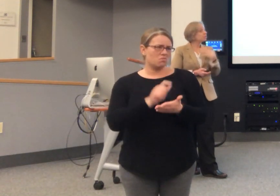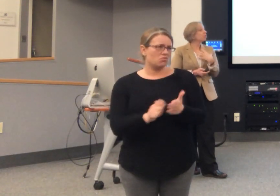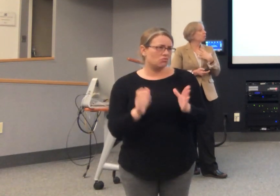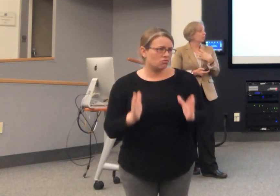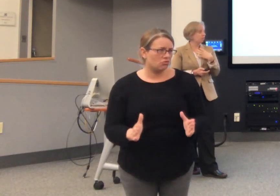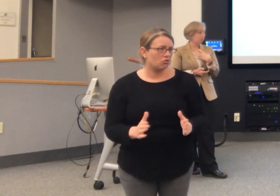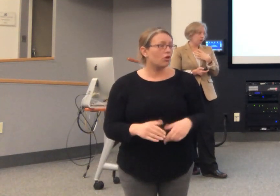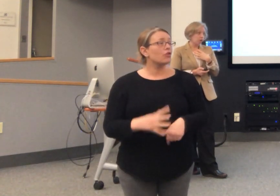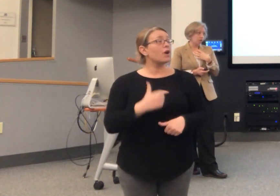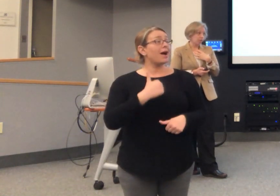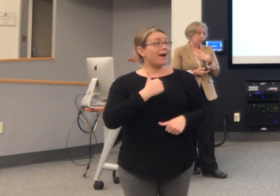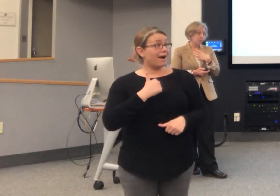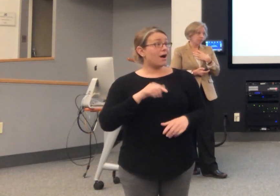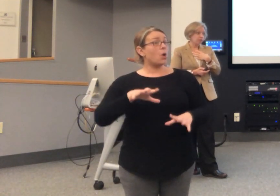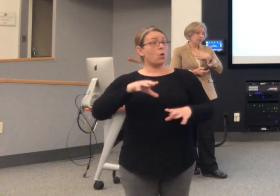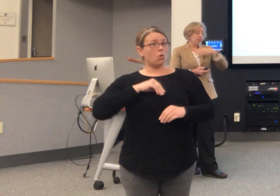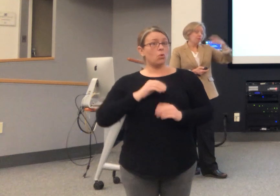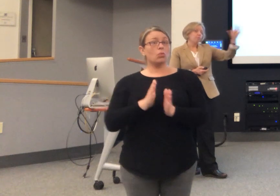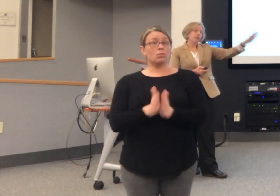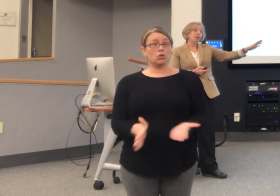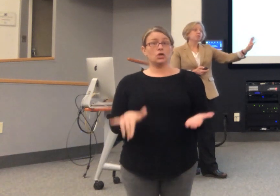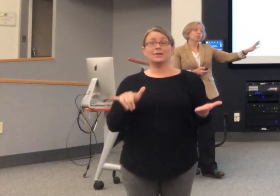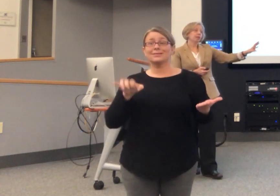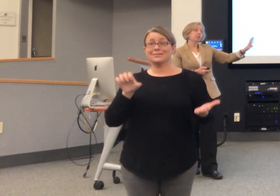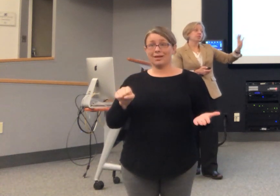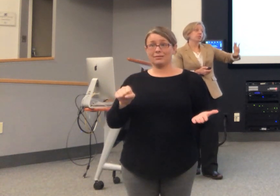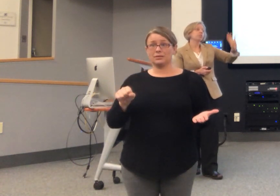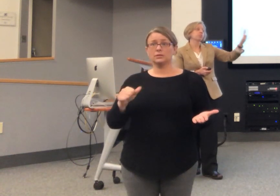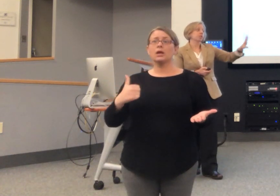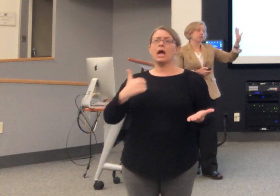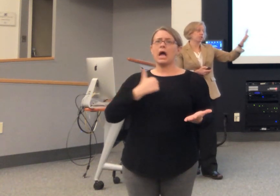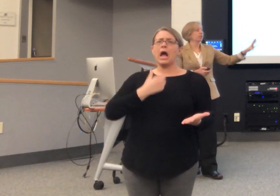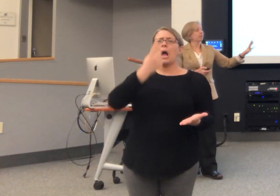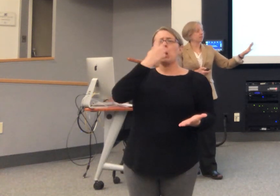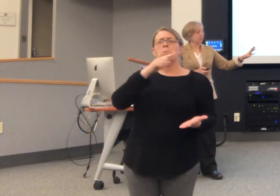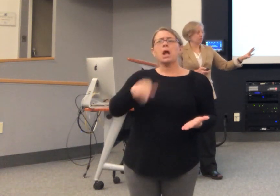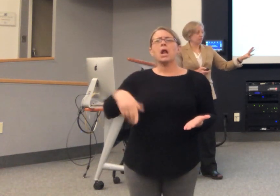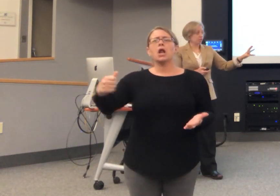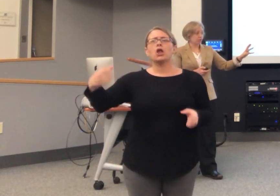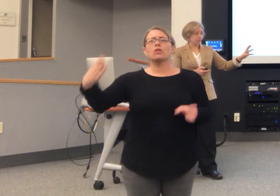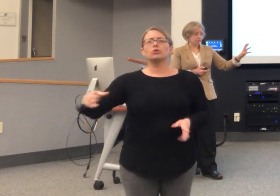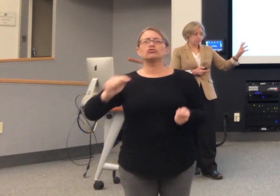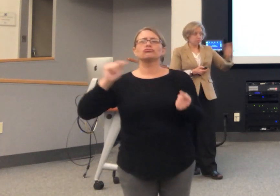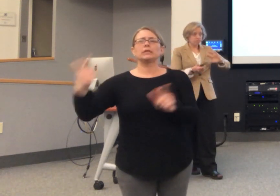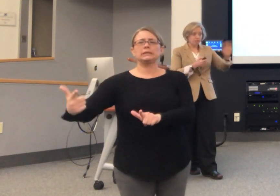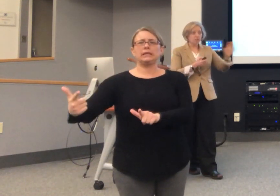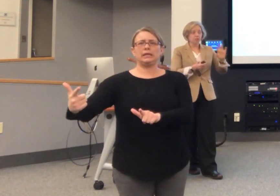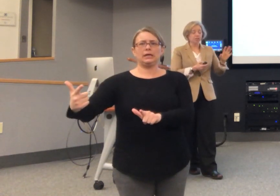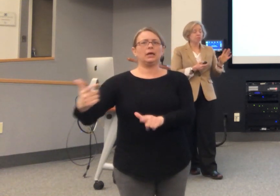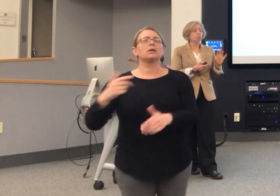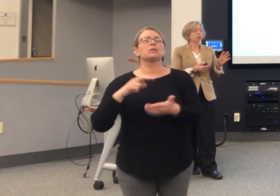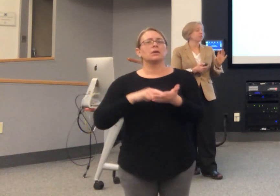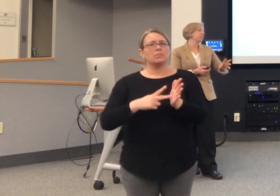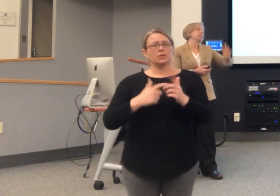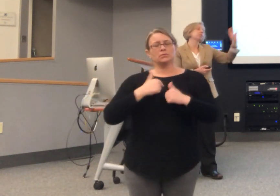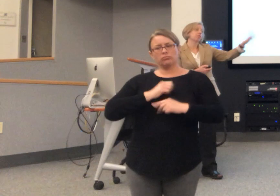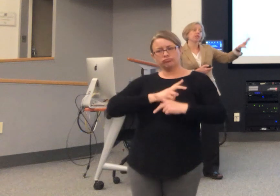I still own the book, now somebody else, though, has the right to create that translation. Unless we work out something different,